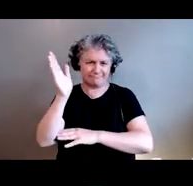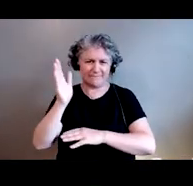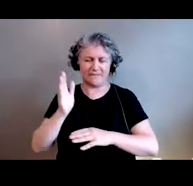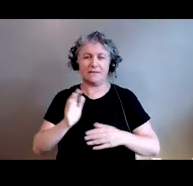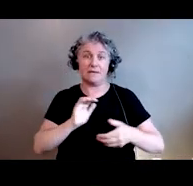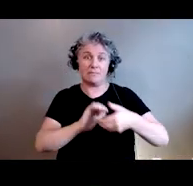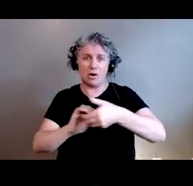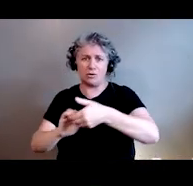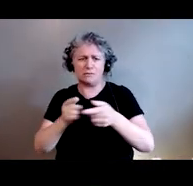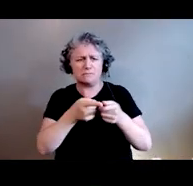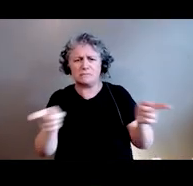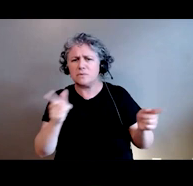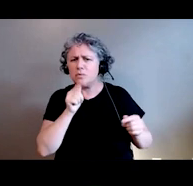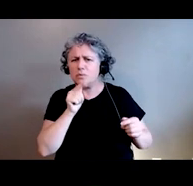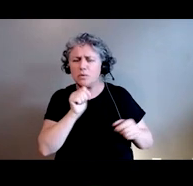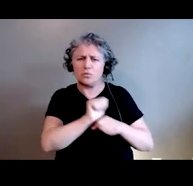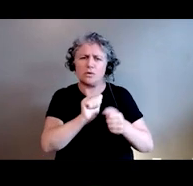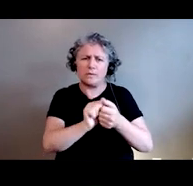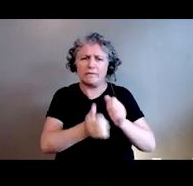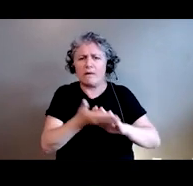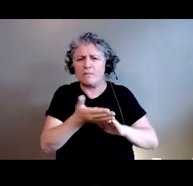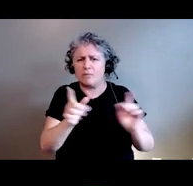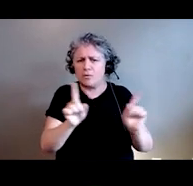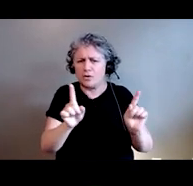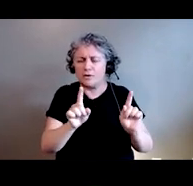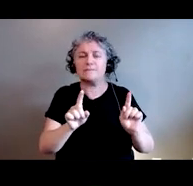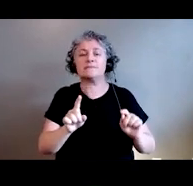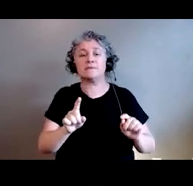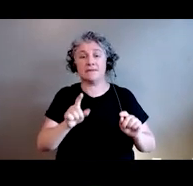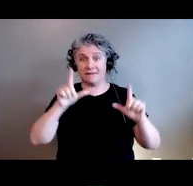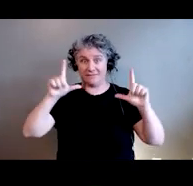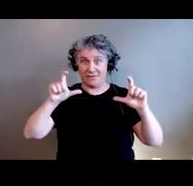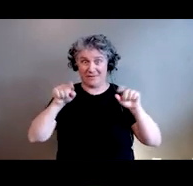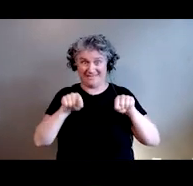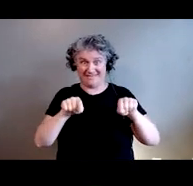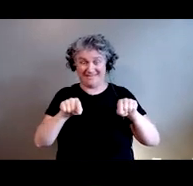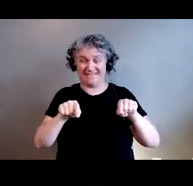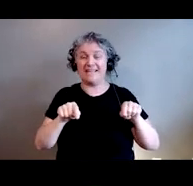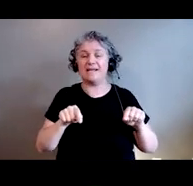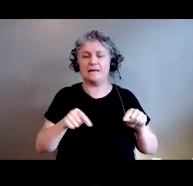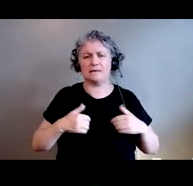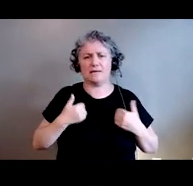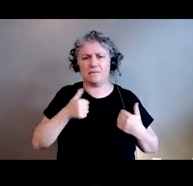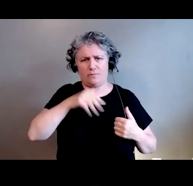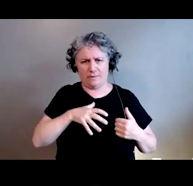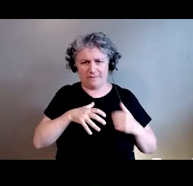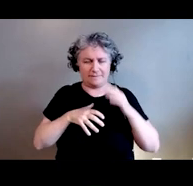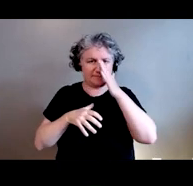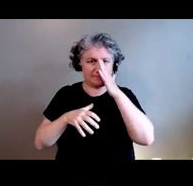So in the photo on this slide here we have a young lady that's using a hand cycle the lady lives with cerebral palsy.